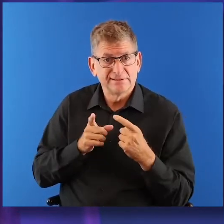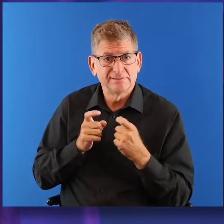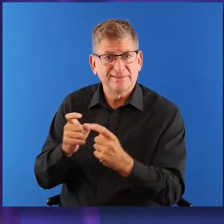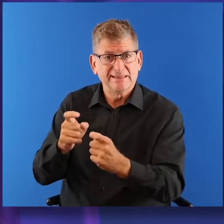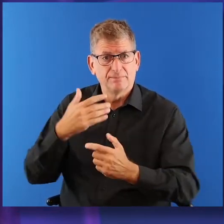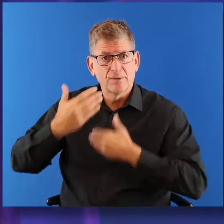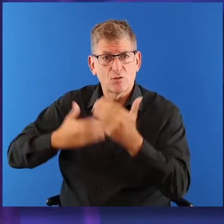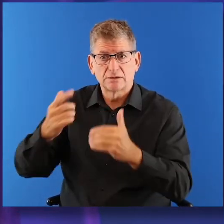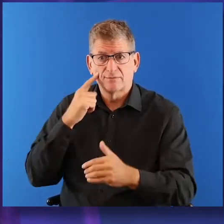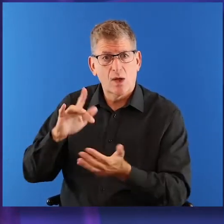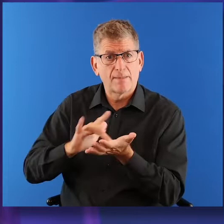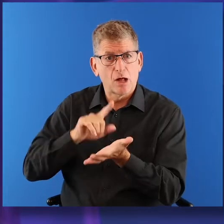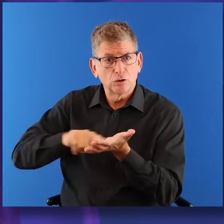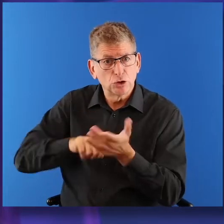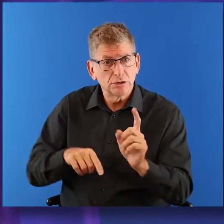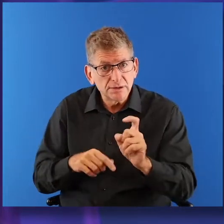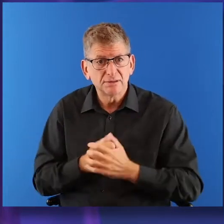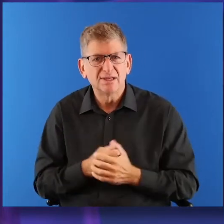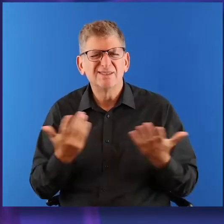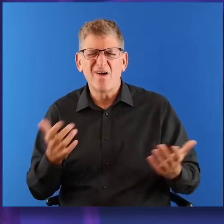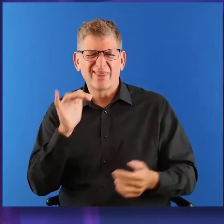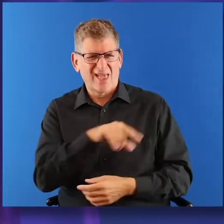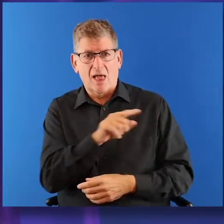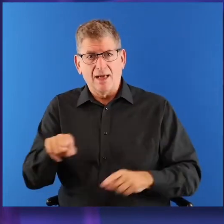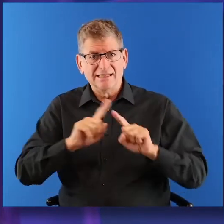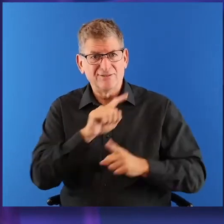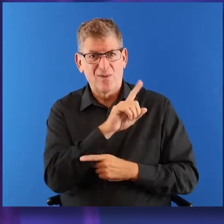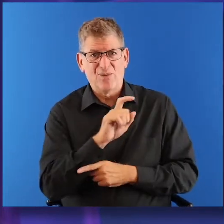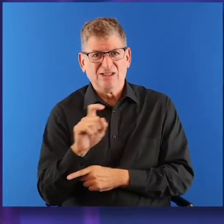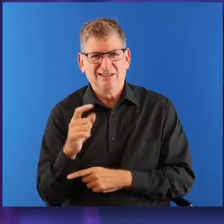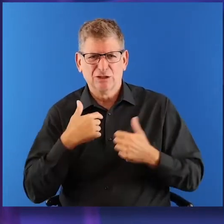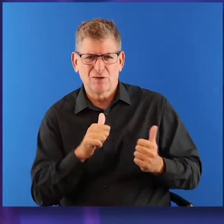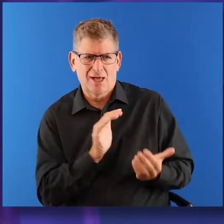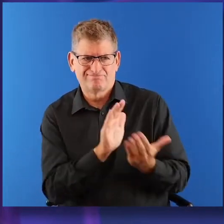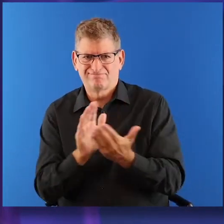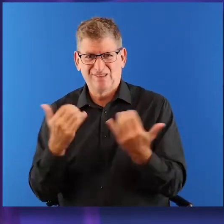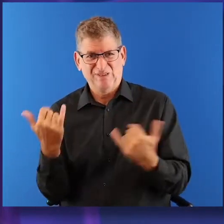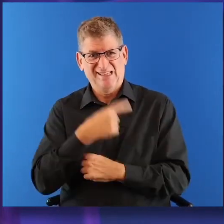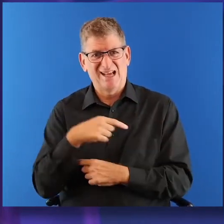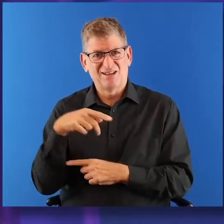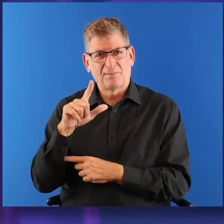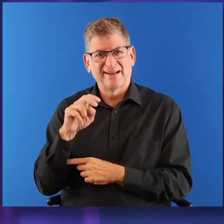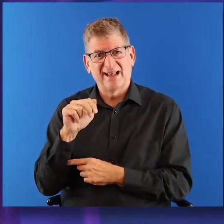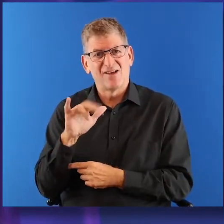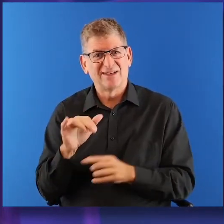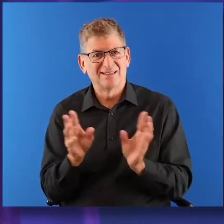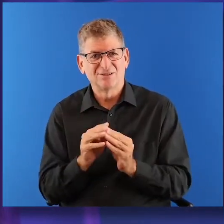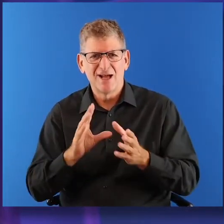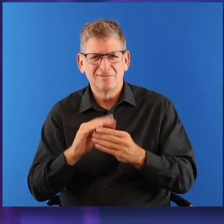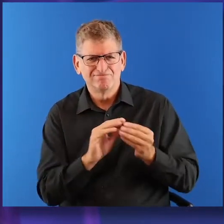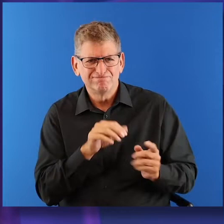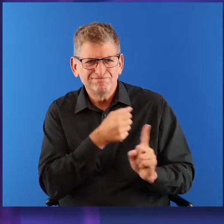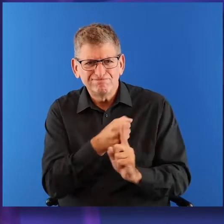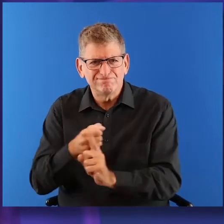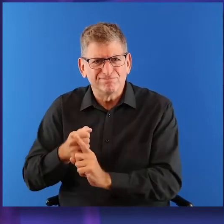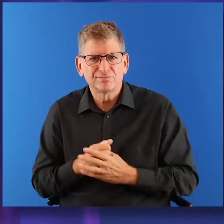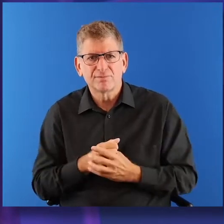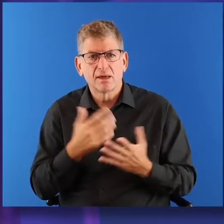In the precision health track that follows, we'll also explore many of these questions in greater depth. It's going to be a fascinating day.